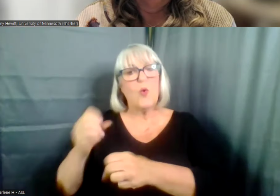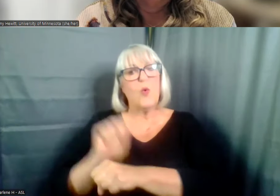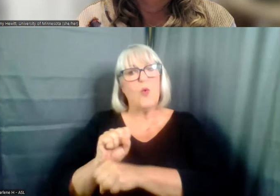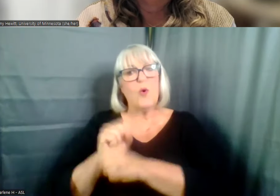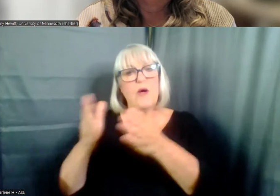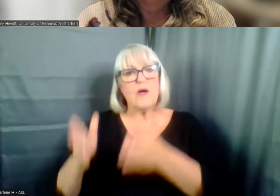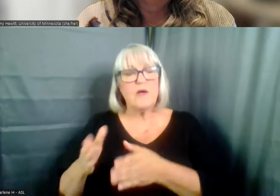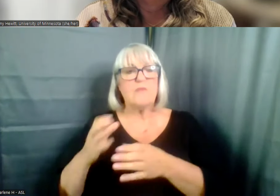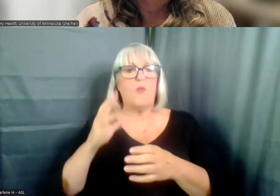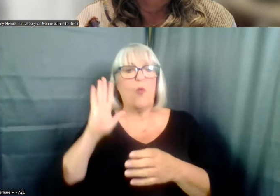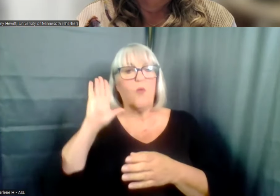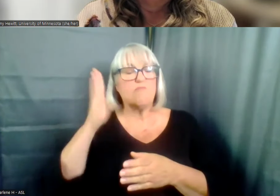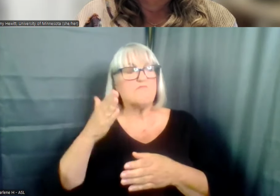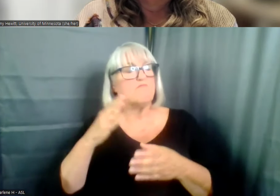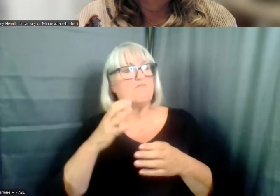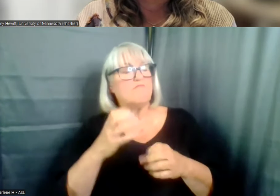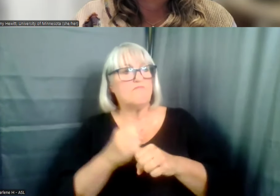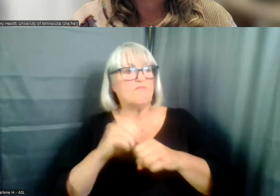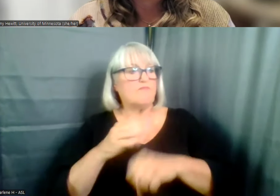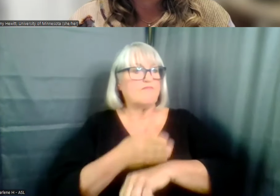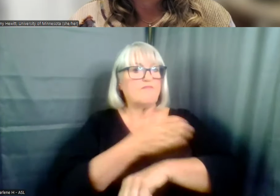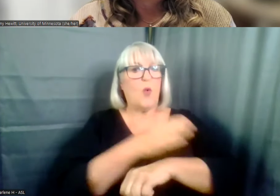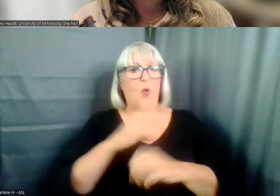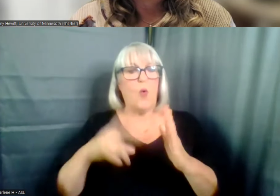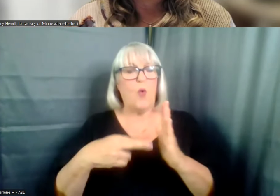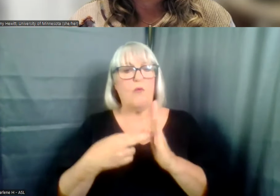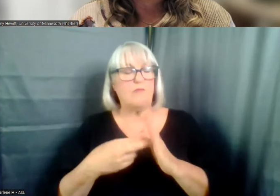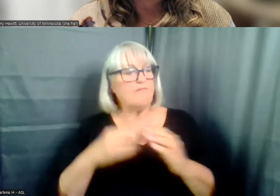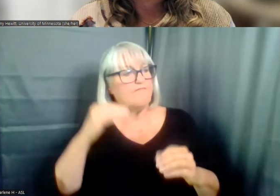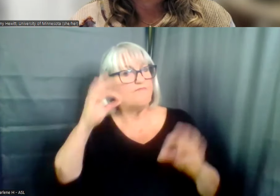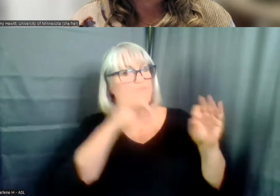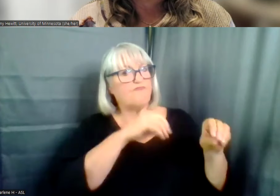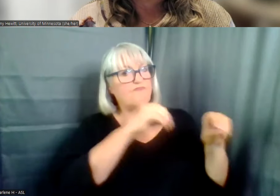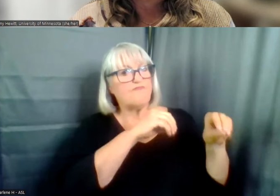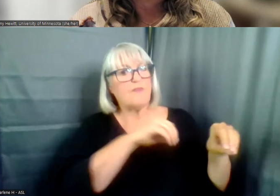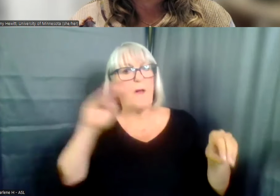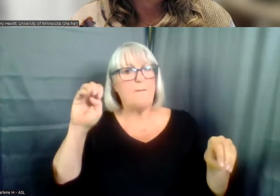roles, become mentors for newer workers, serve as part of effective integrated care